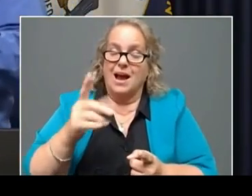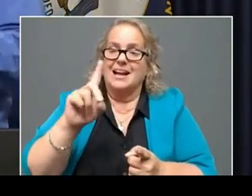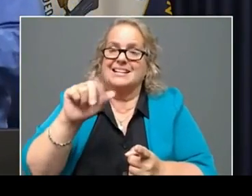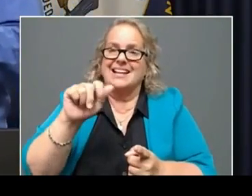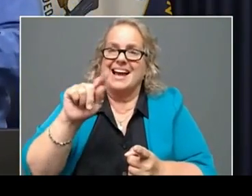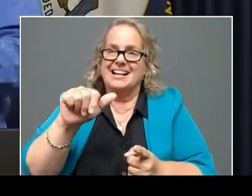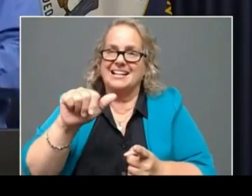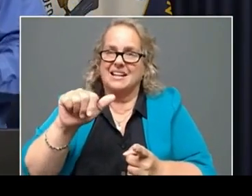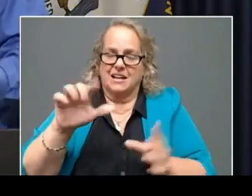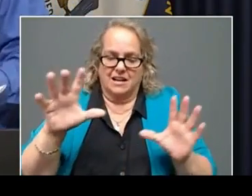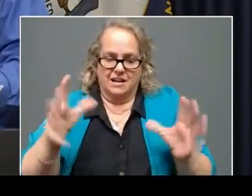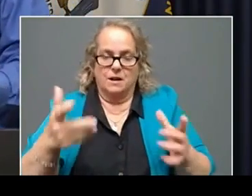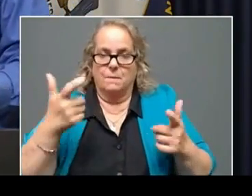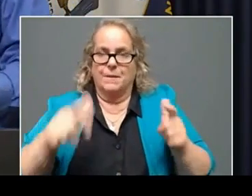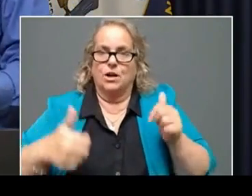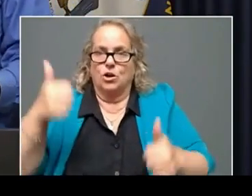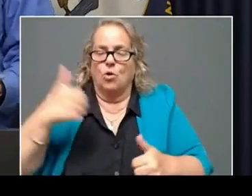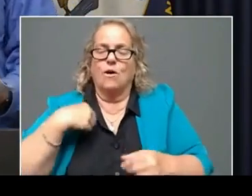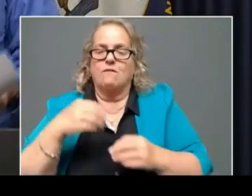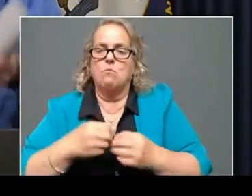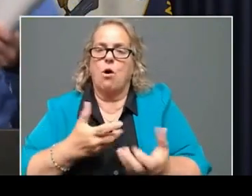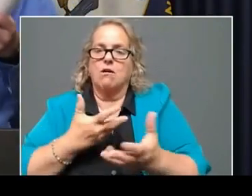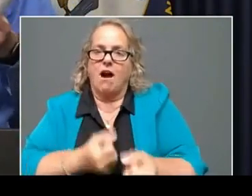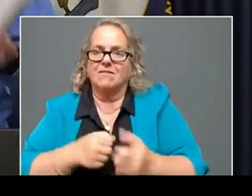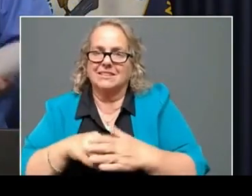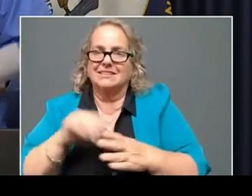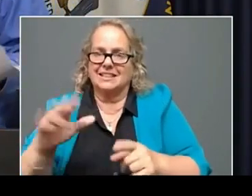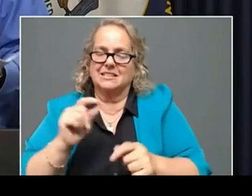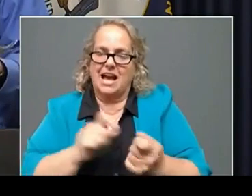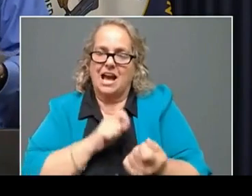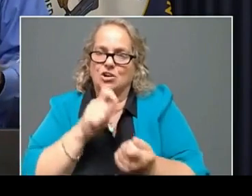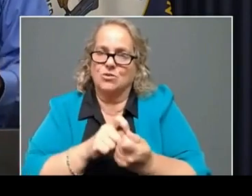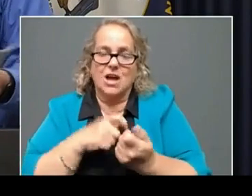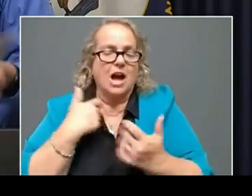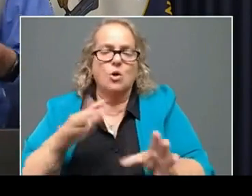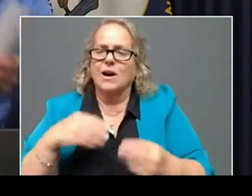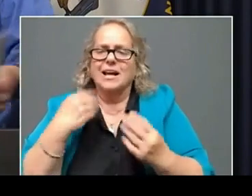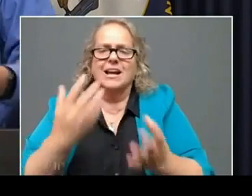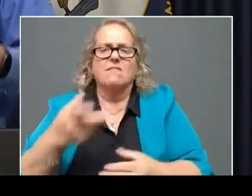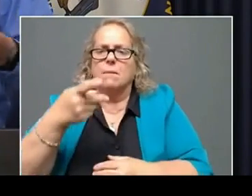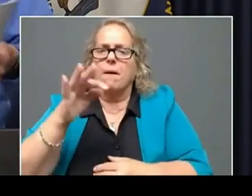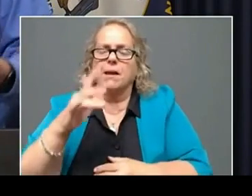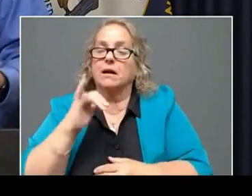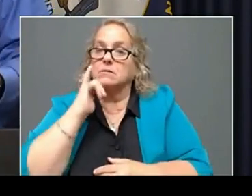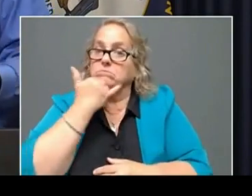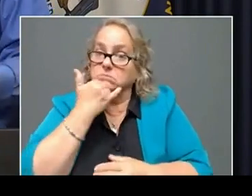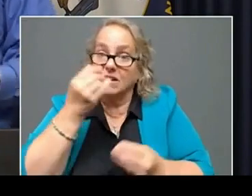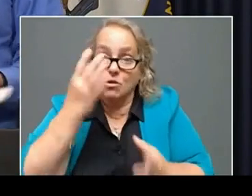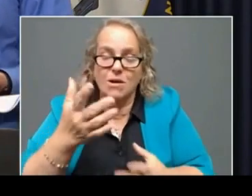confidence in its accuracy. What I don't want to do is give the public inaccurate information and then have to revise it and create confusion. But